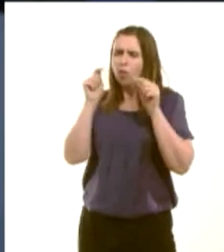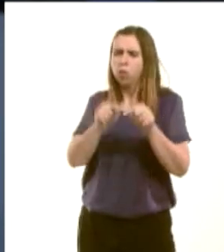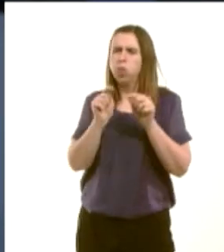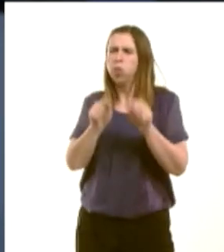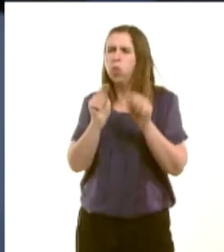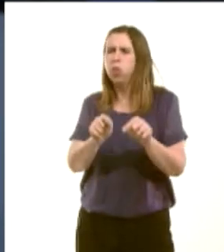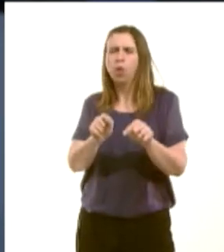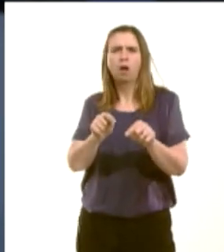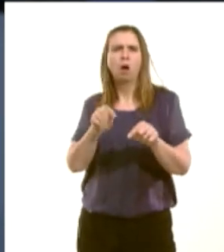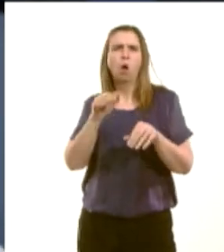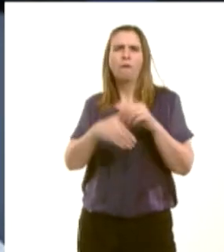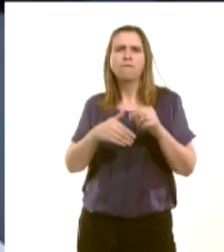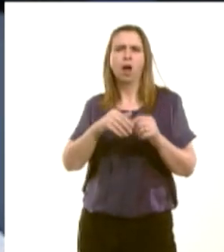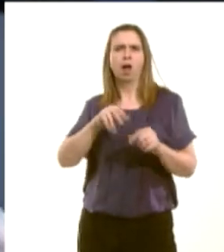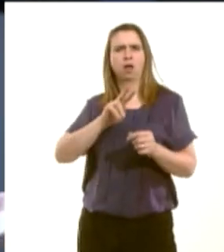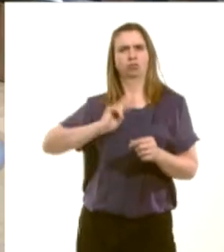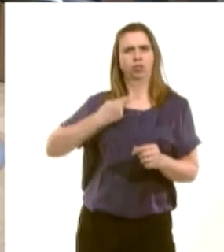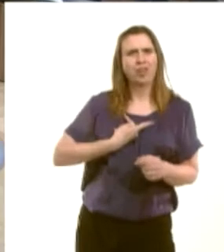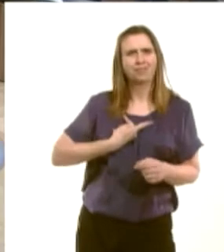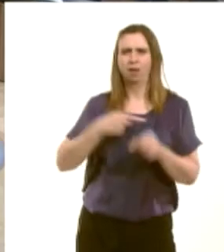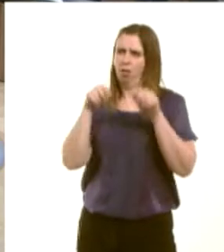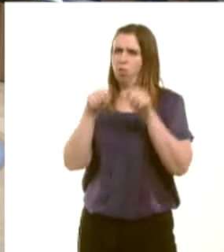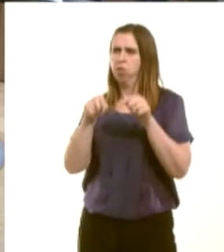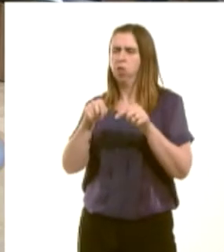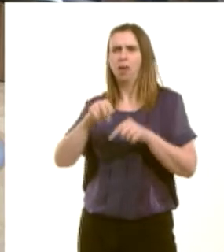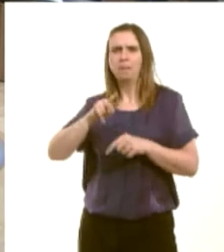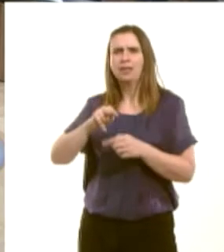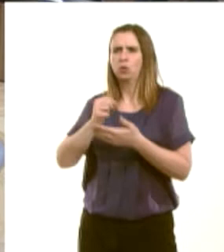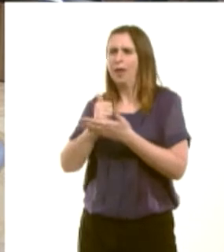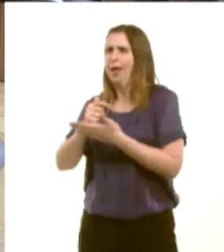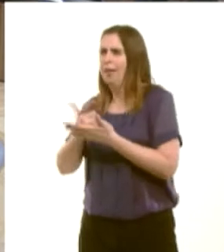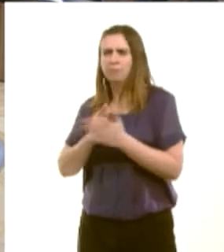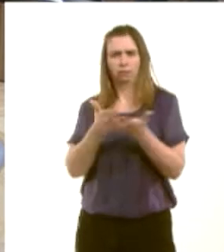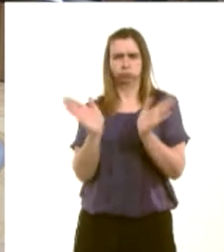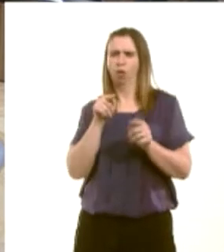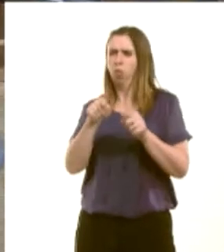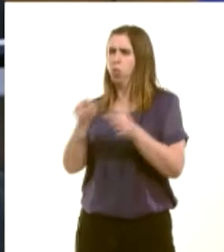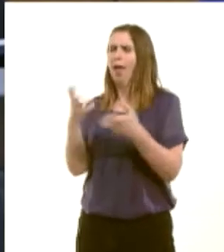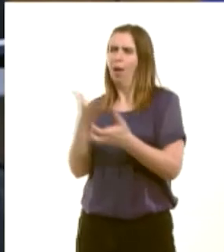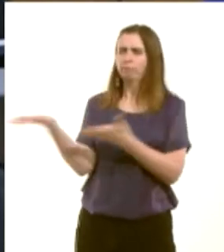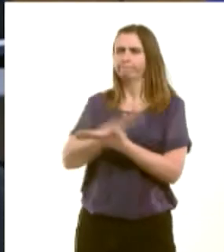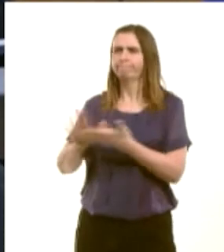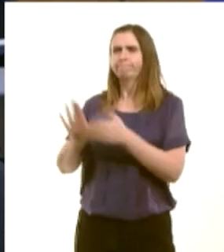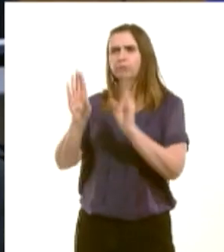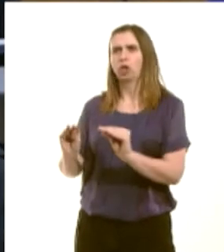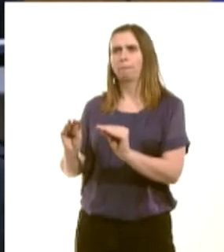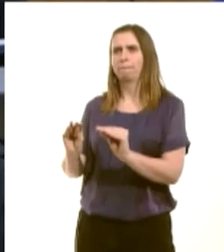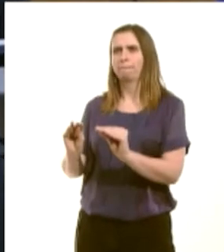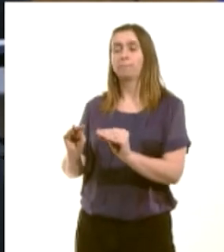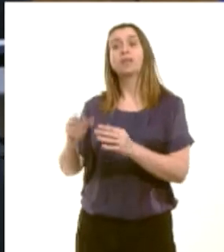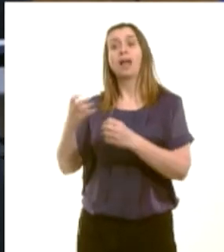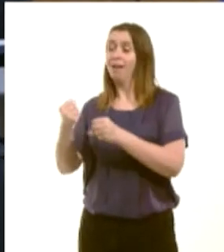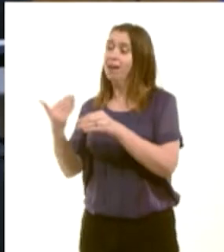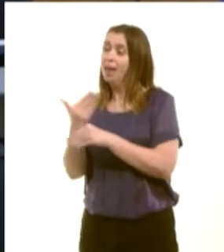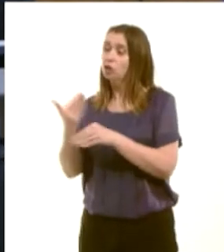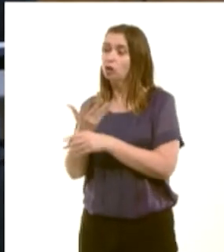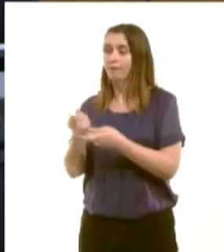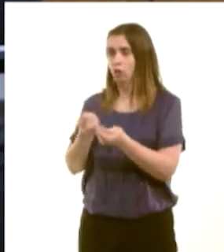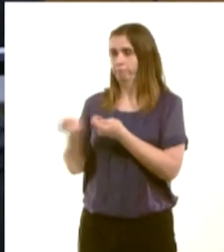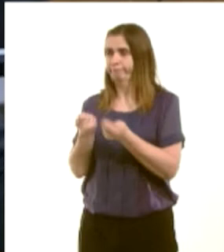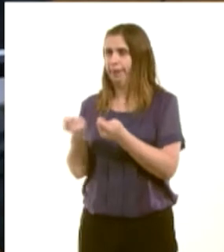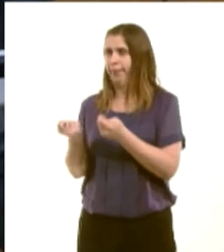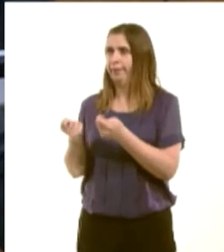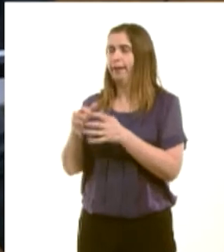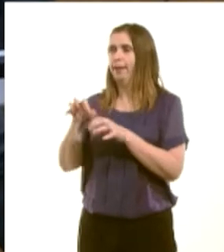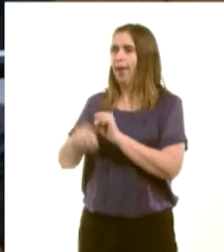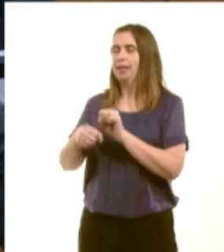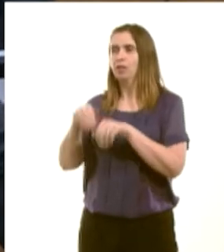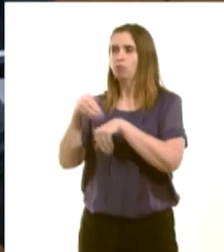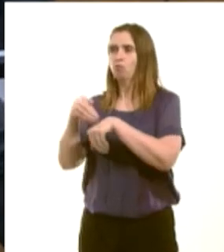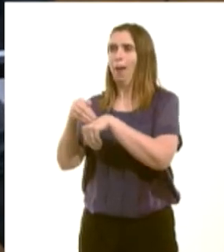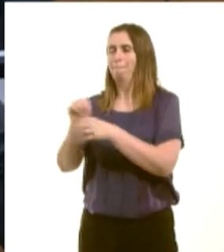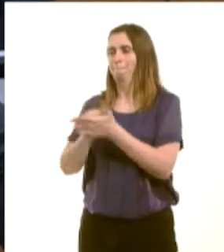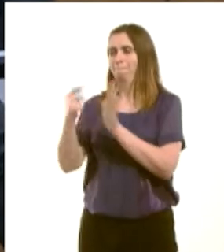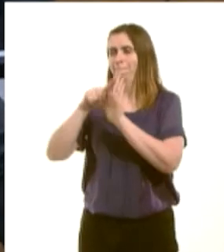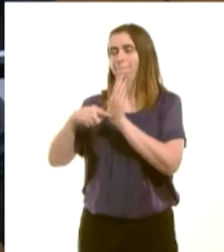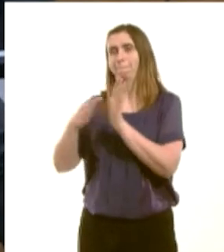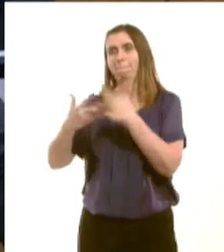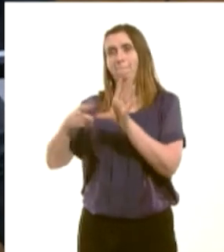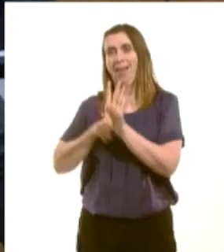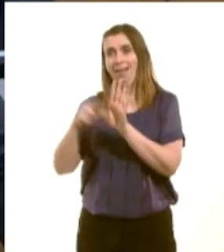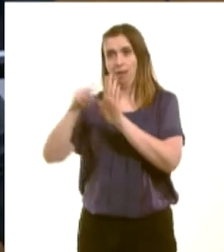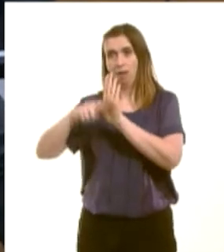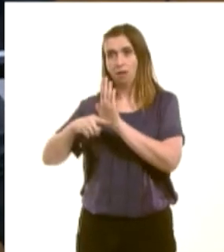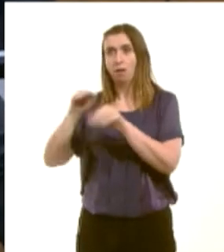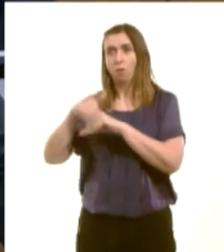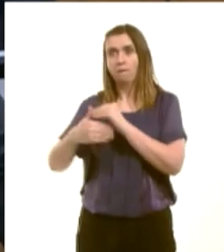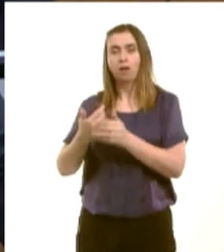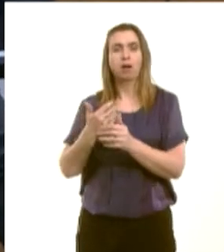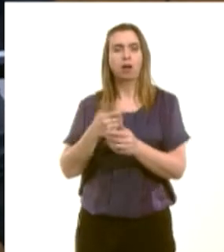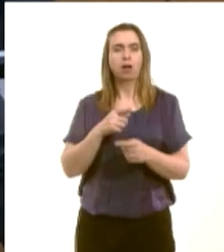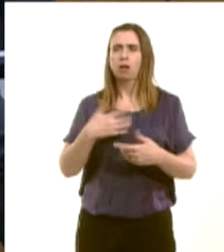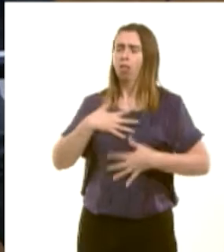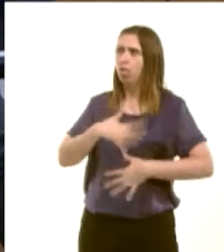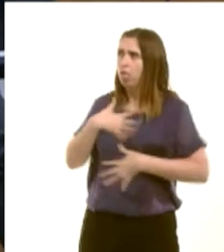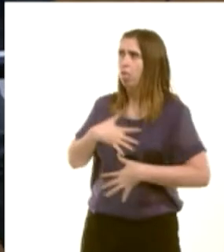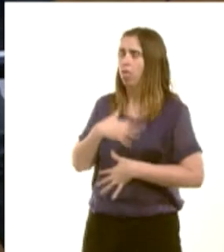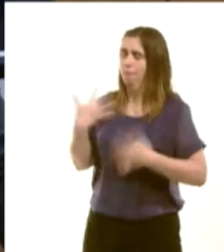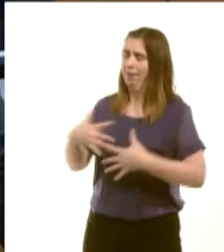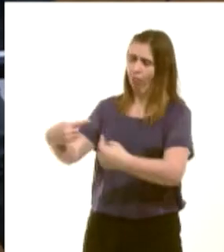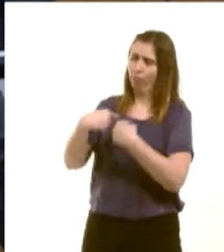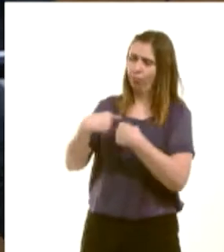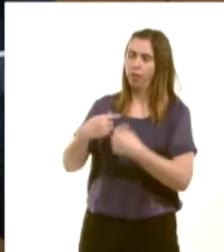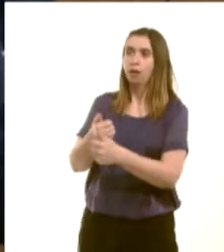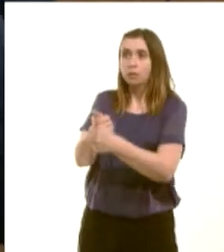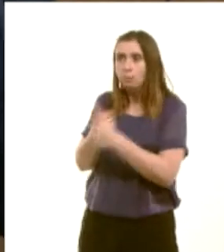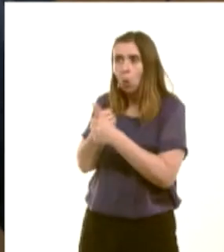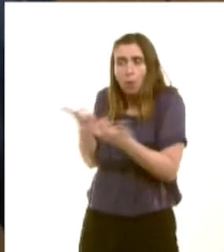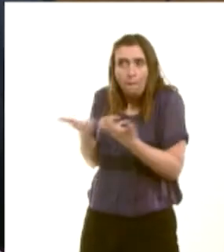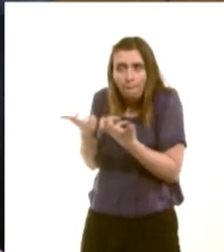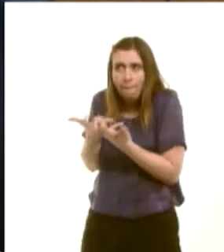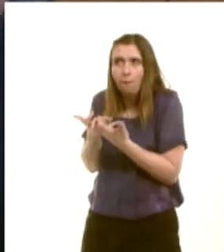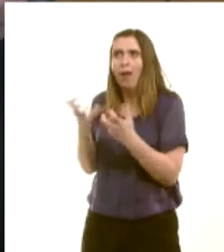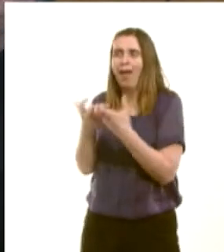proactive approach in identifying bullying. We can't rely on youngsters going to see a